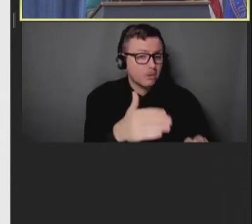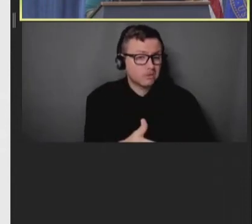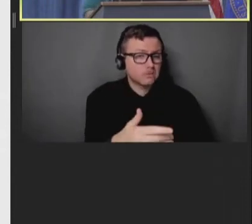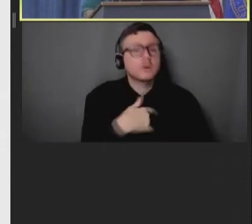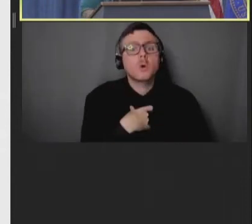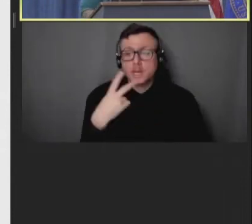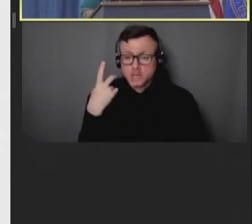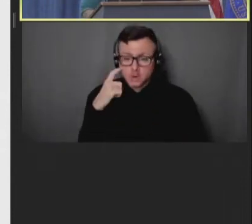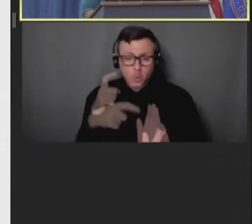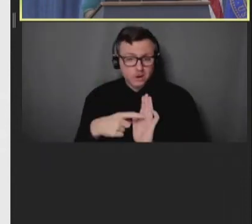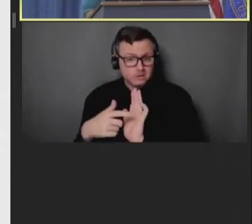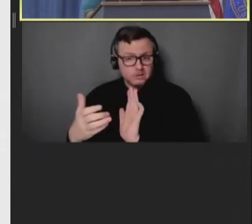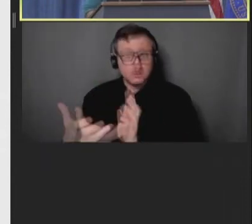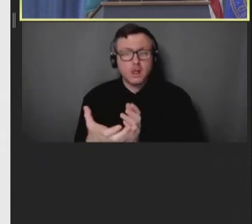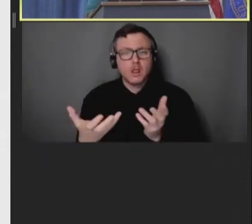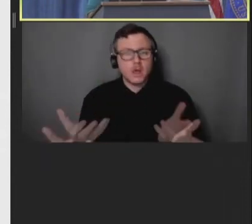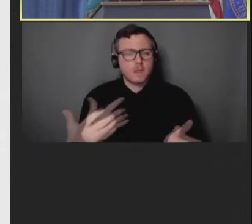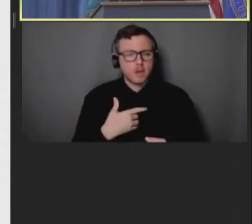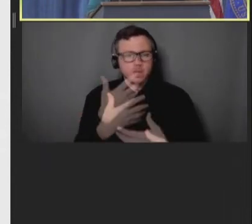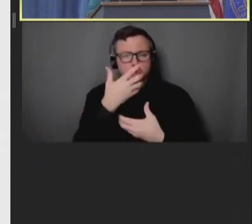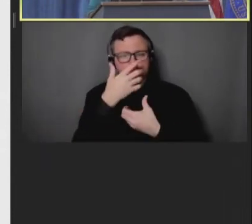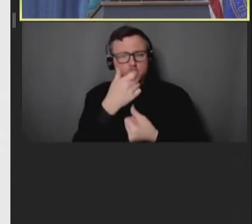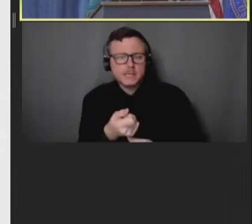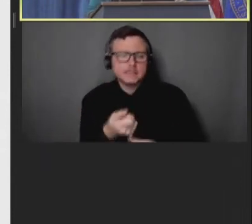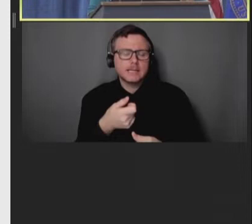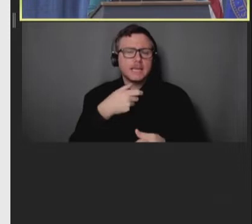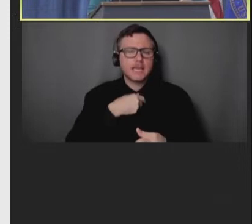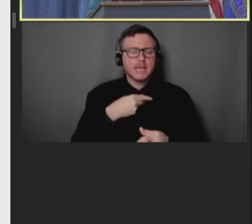like, trusted messengers and trusted partners and things of that nature.